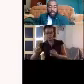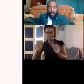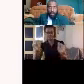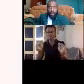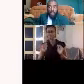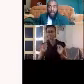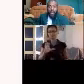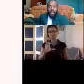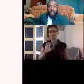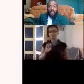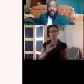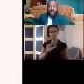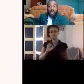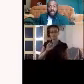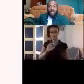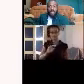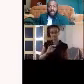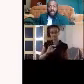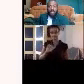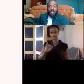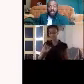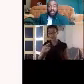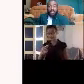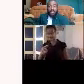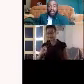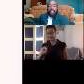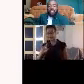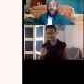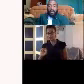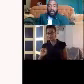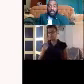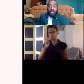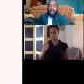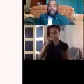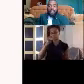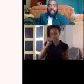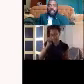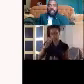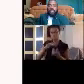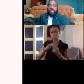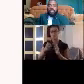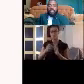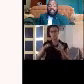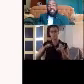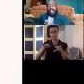behaviour, and oftentimes, we say, let's call it out let's, let's just, and this can happen